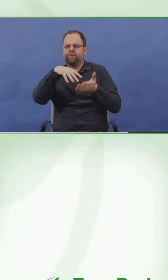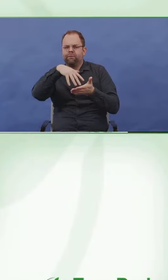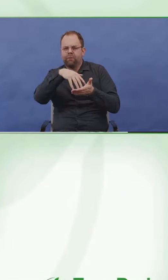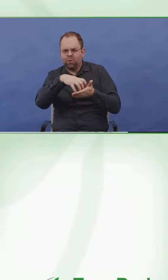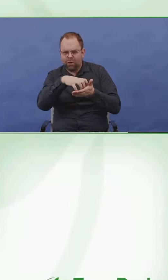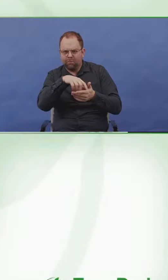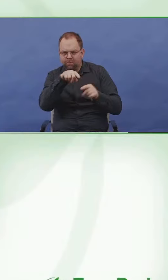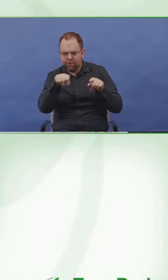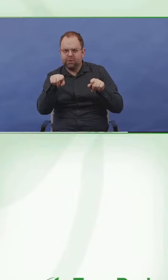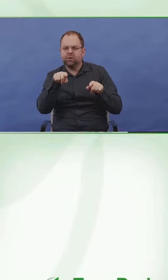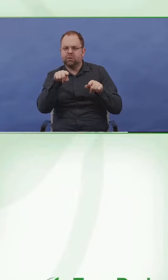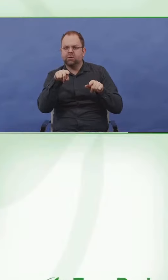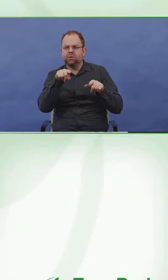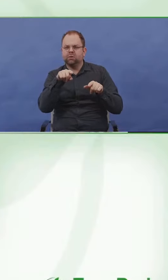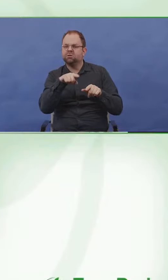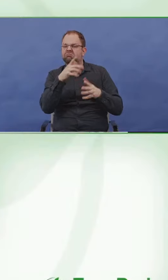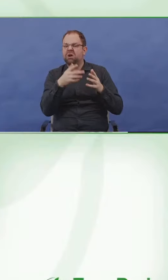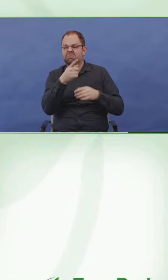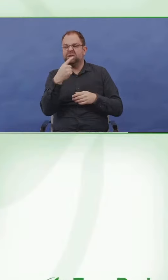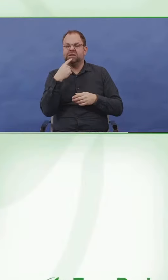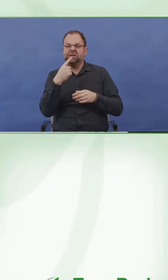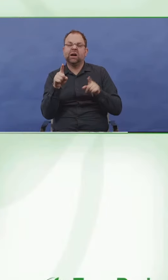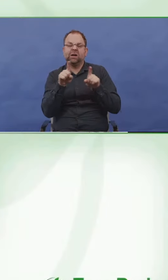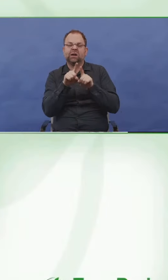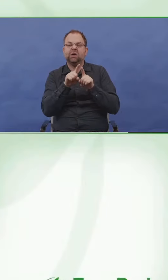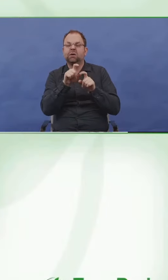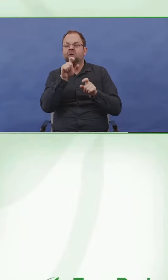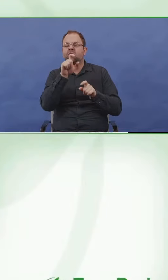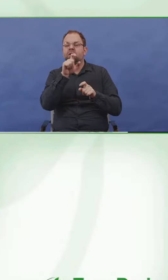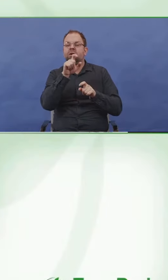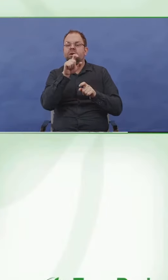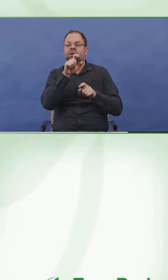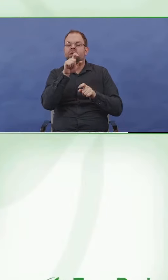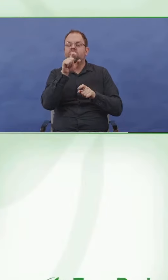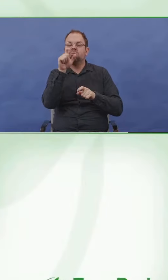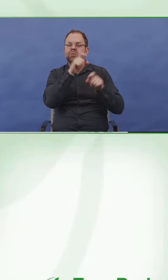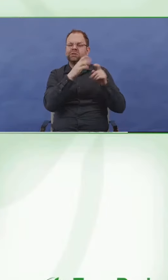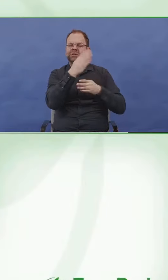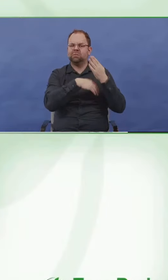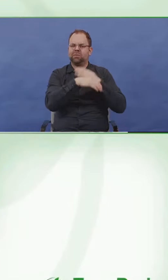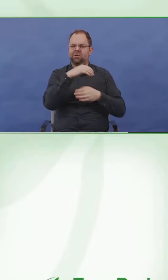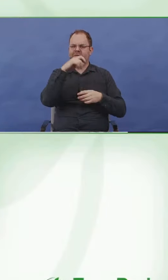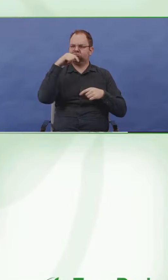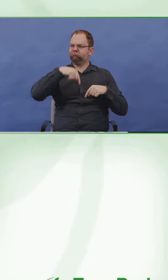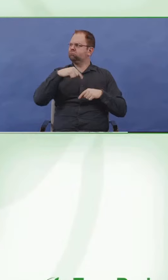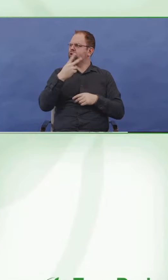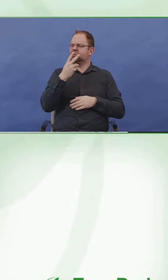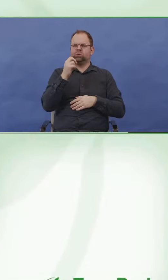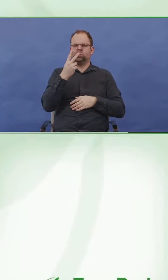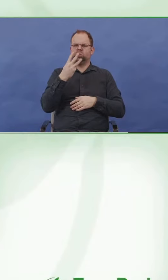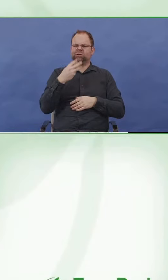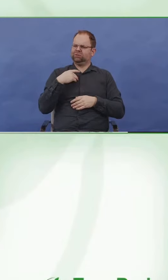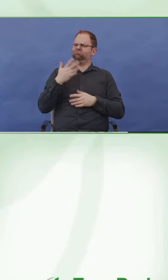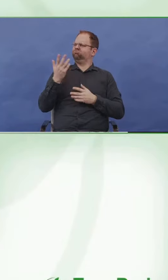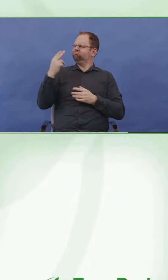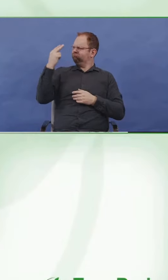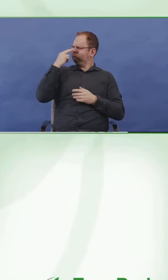the medical model of the charity model as they are one of the main